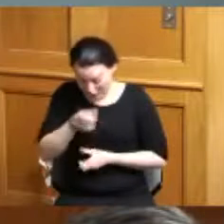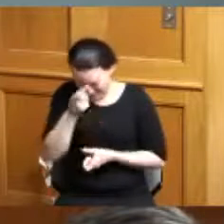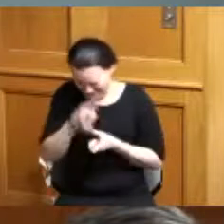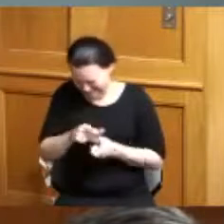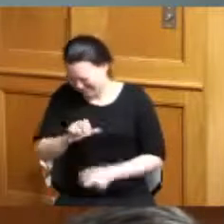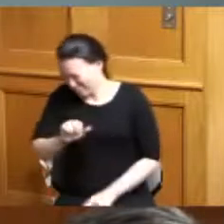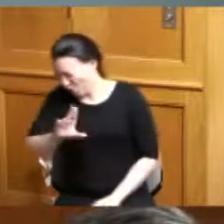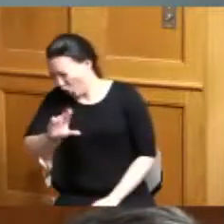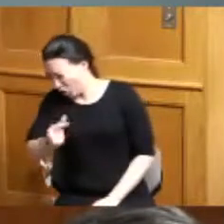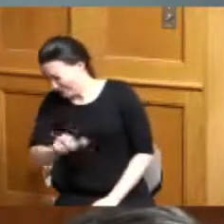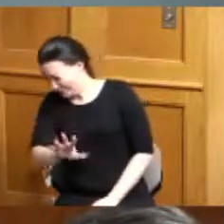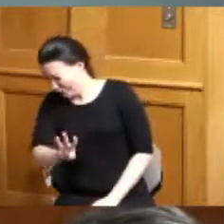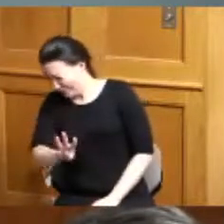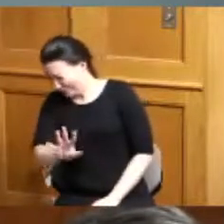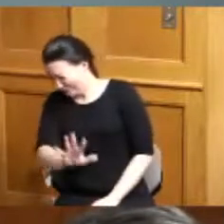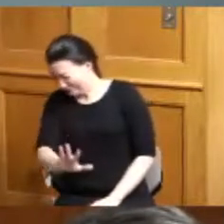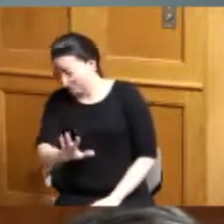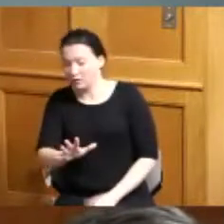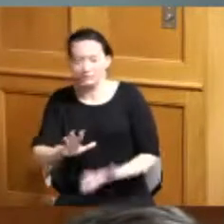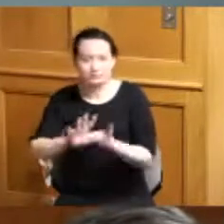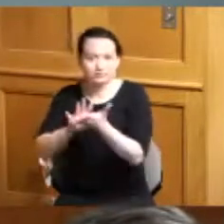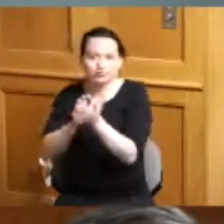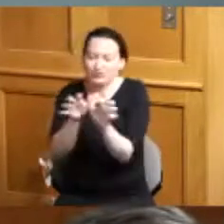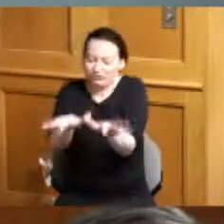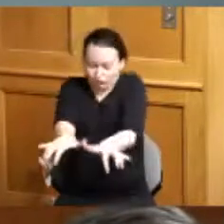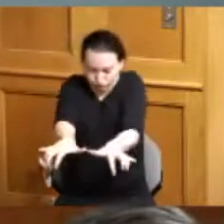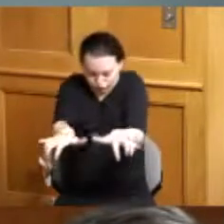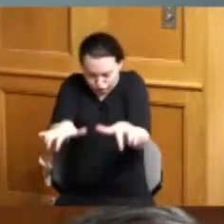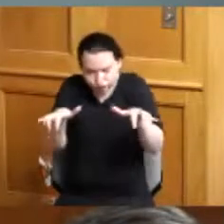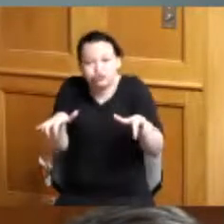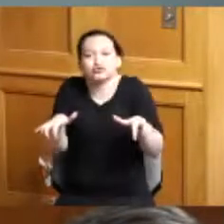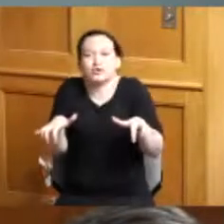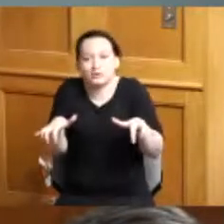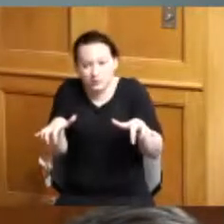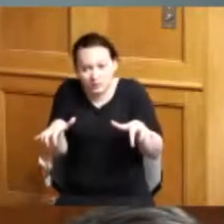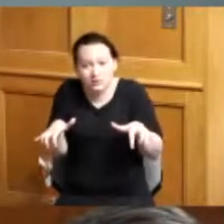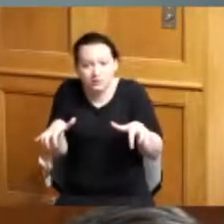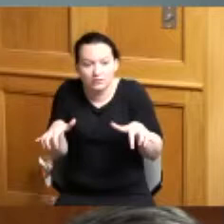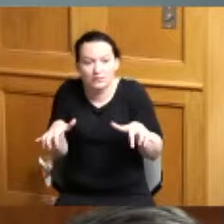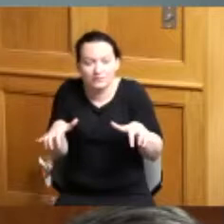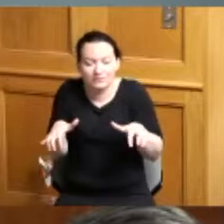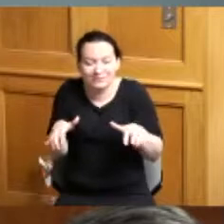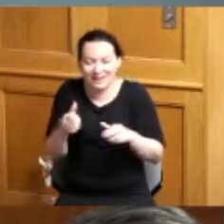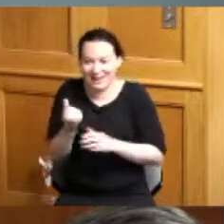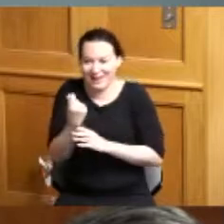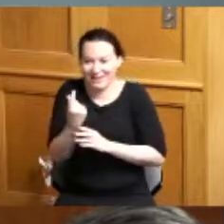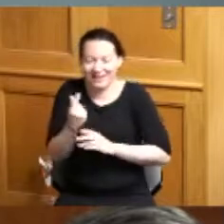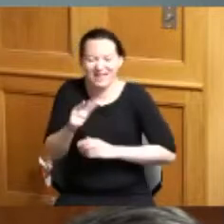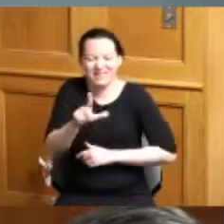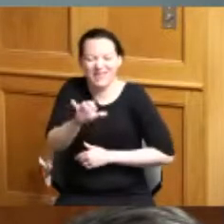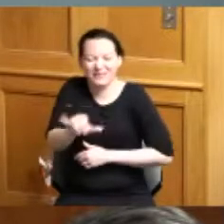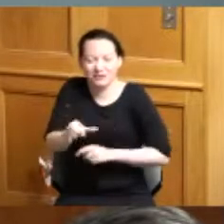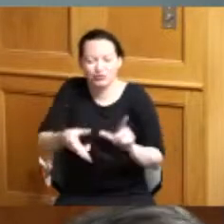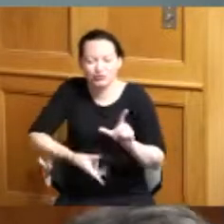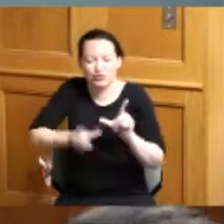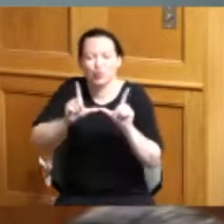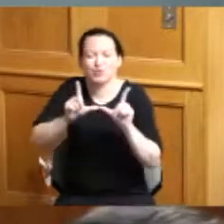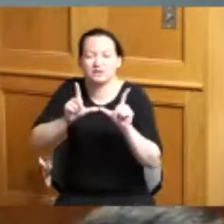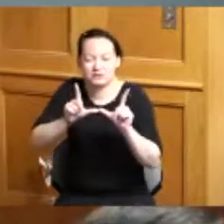August 4th we had a packed room because we had the the Levee renewals on the on the ballot and